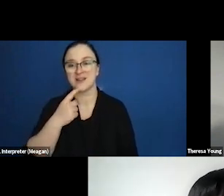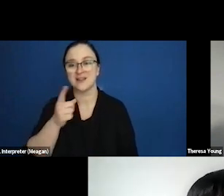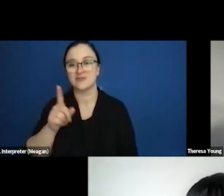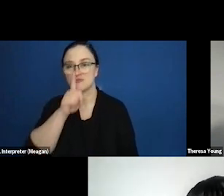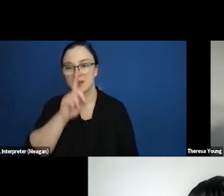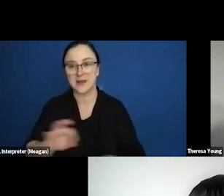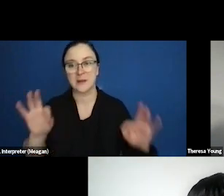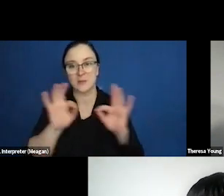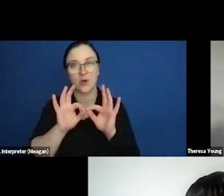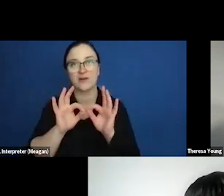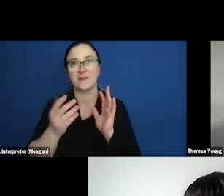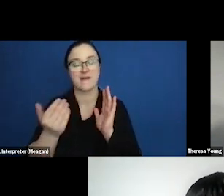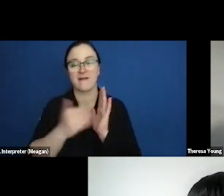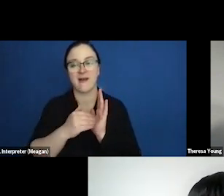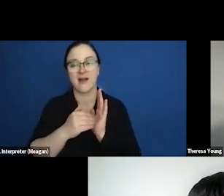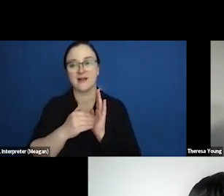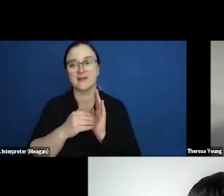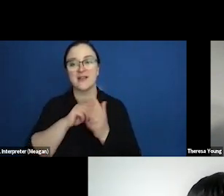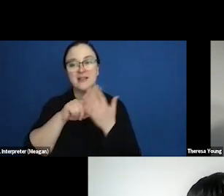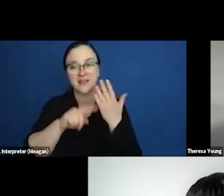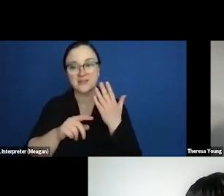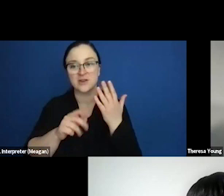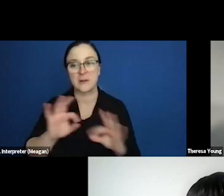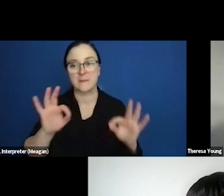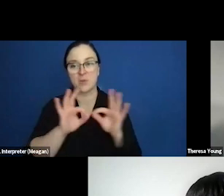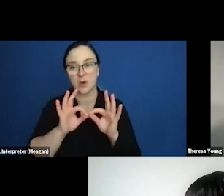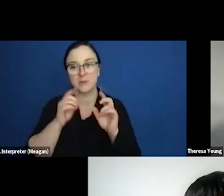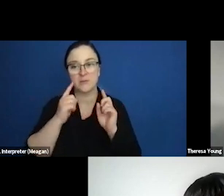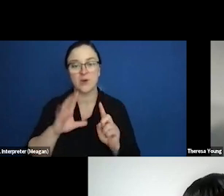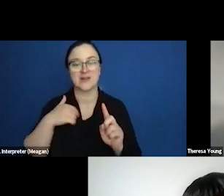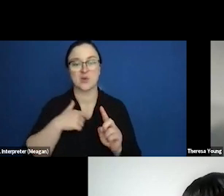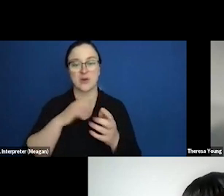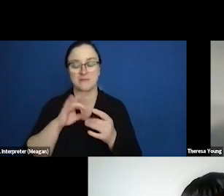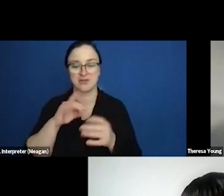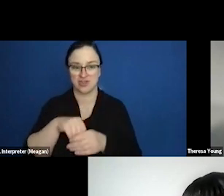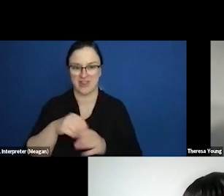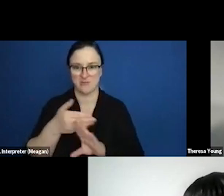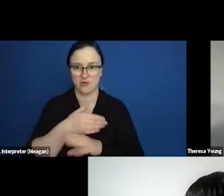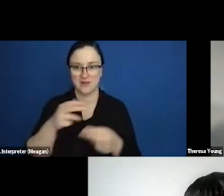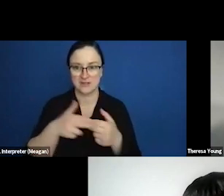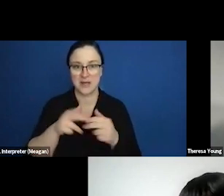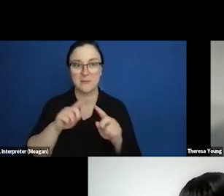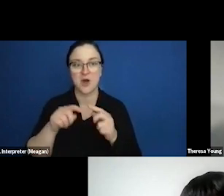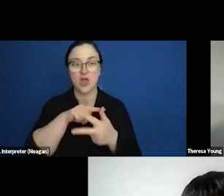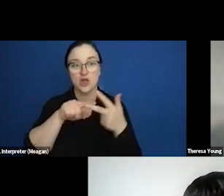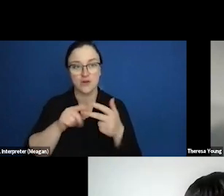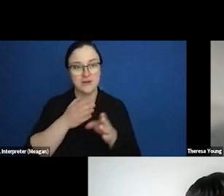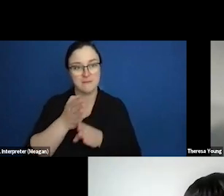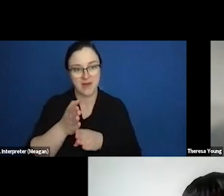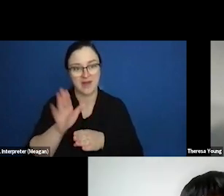Again, these are key points that we elevated in the previous slide, but there are three main ones that we really wanna hone in.